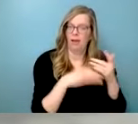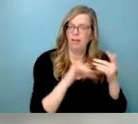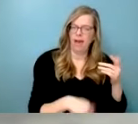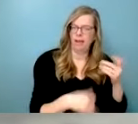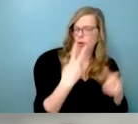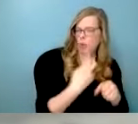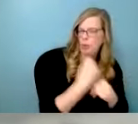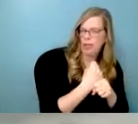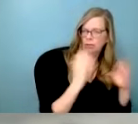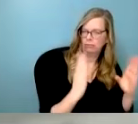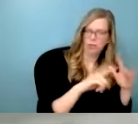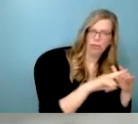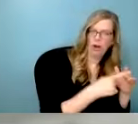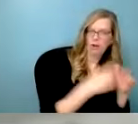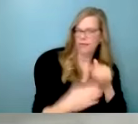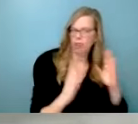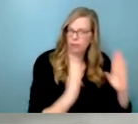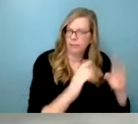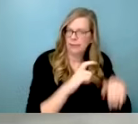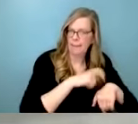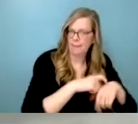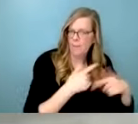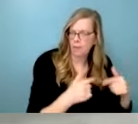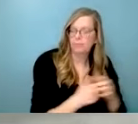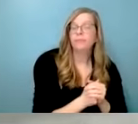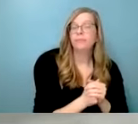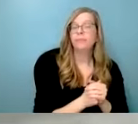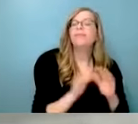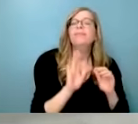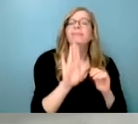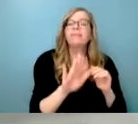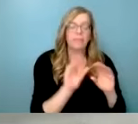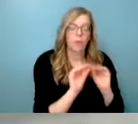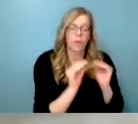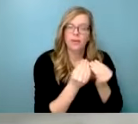how your organization meets or exceeds accessibility standard requirements